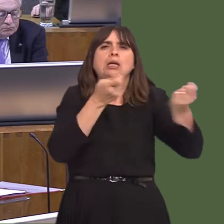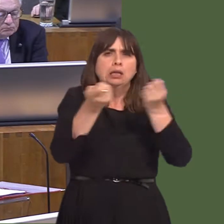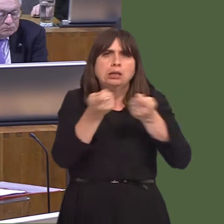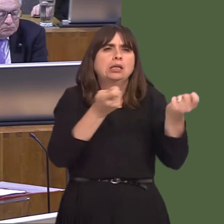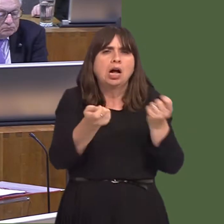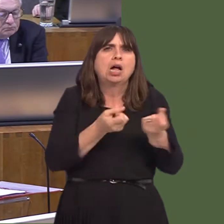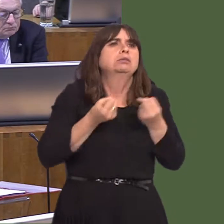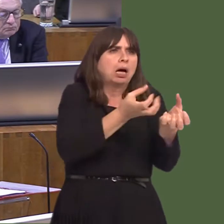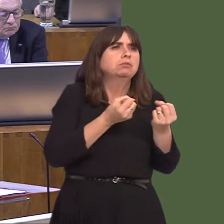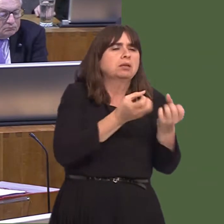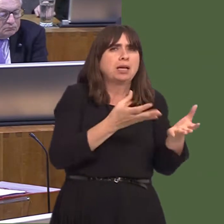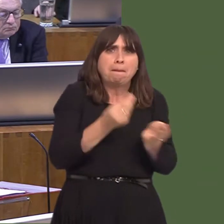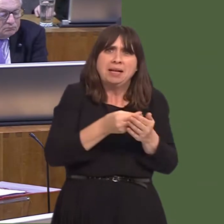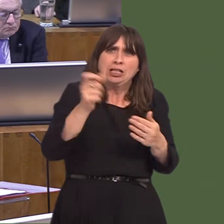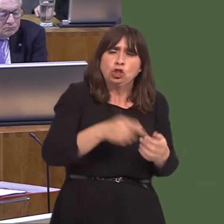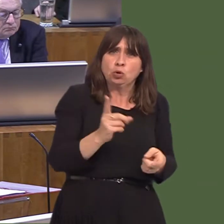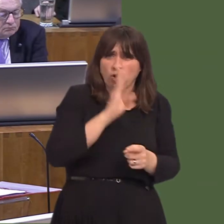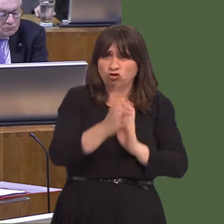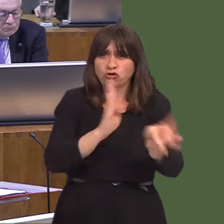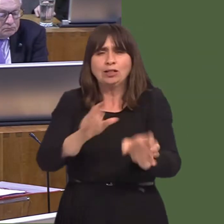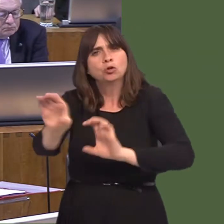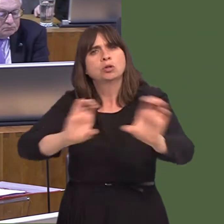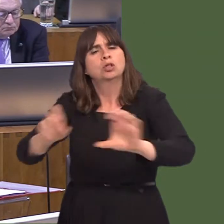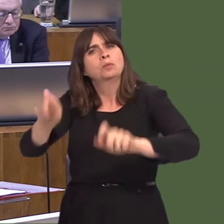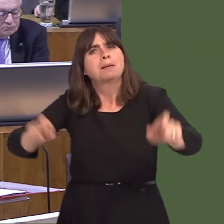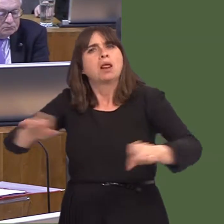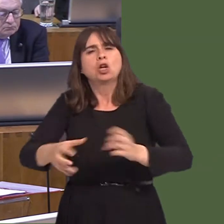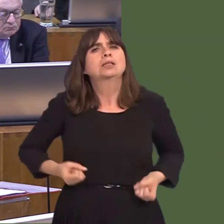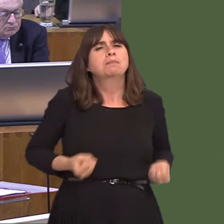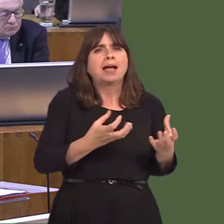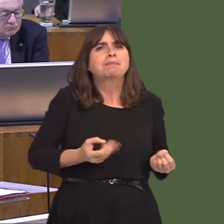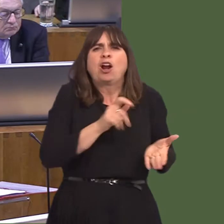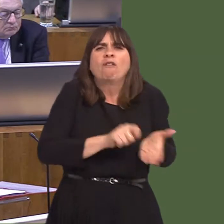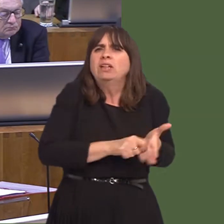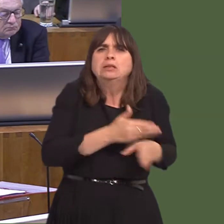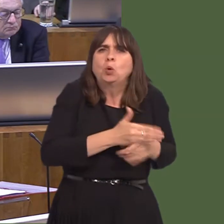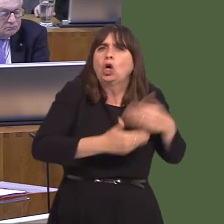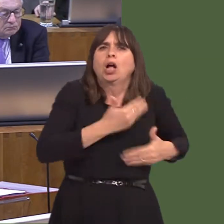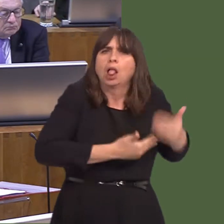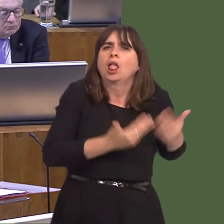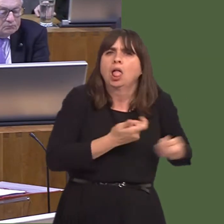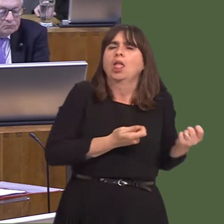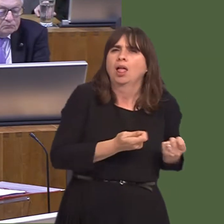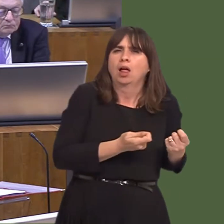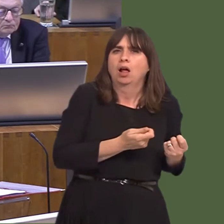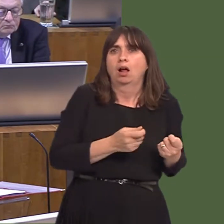That is clearly an issue that we have had to consider. Secondly, administering the benefits system is no good if you can't control the flow of